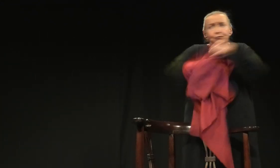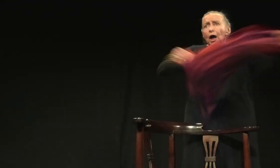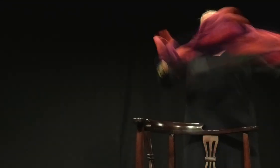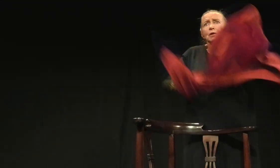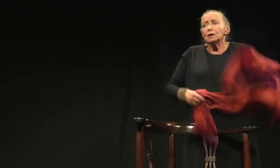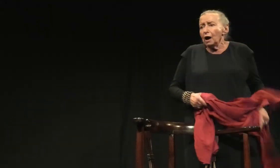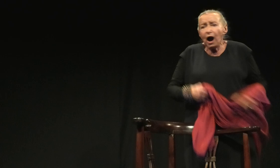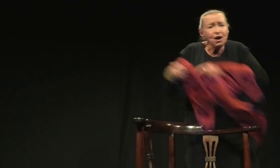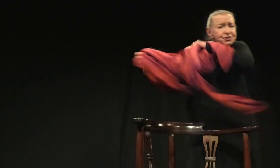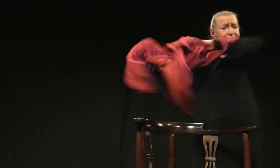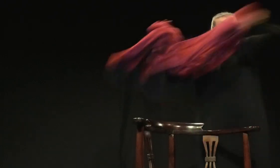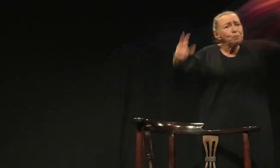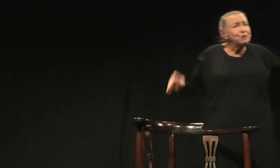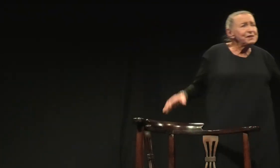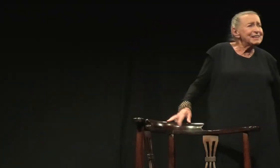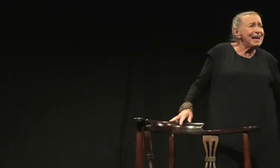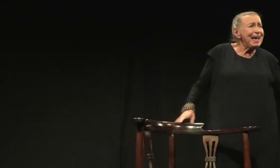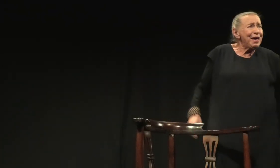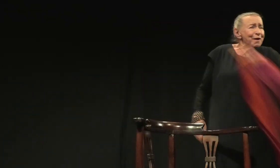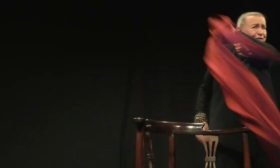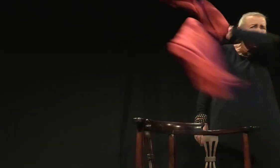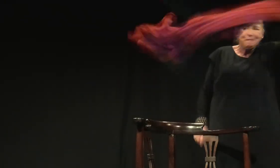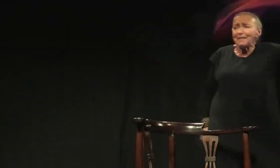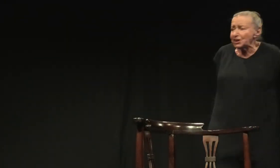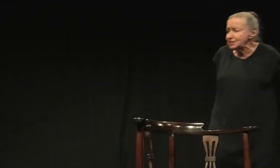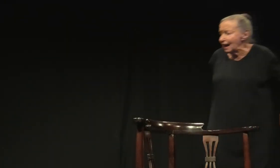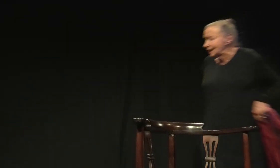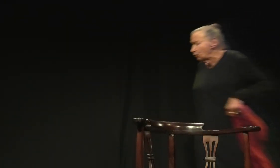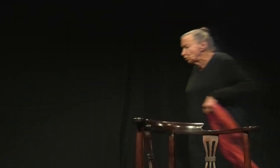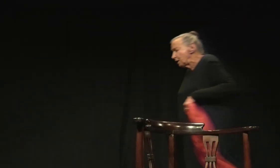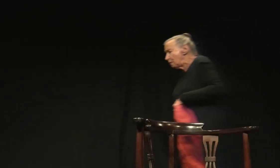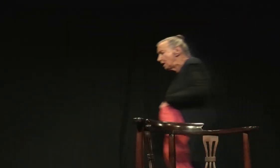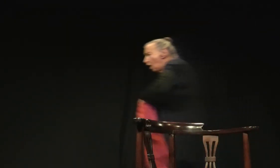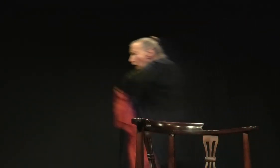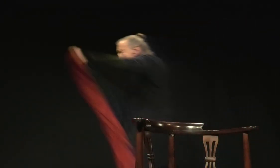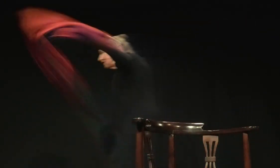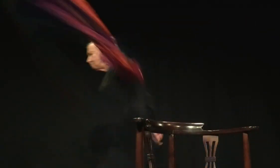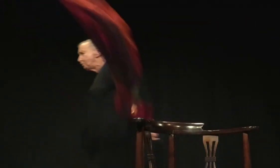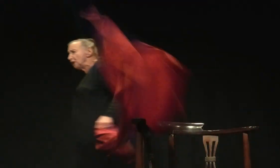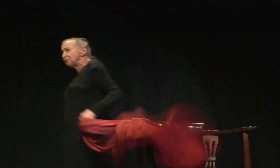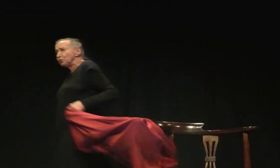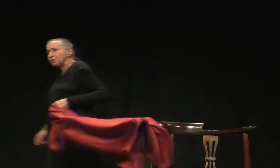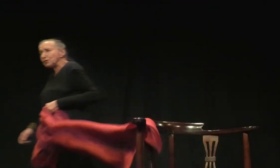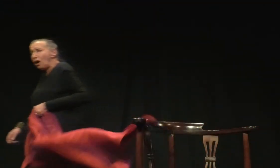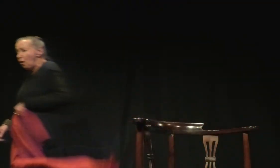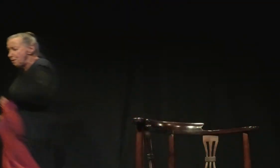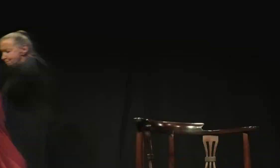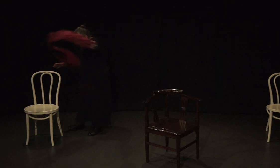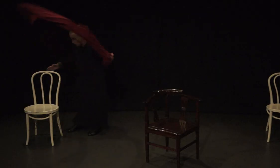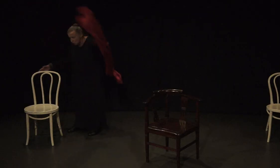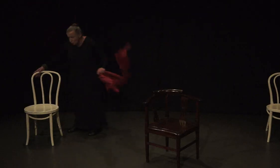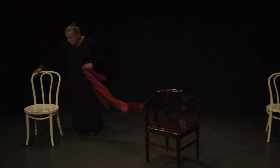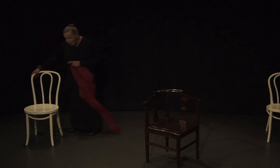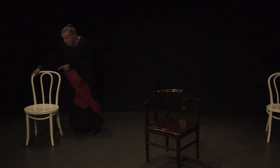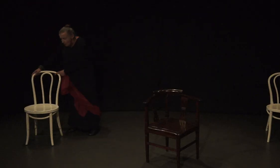Suddenly "Strike the Soplicas!" and the gentry swarmed round the manor house and stormed the entry.